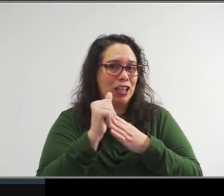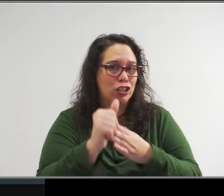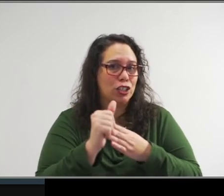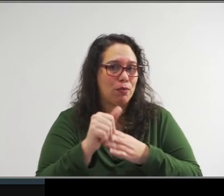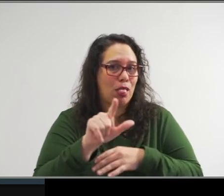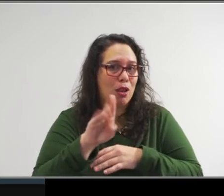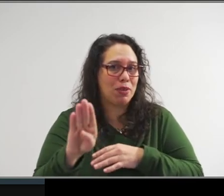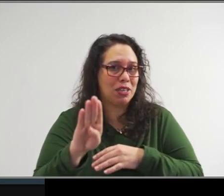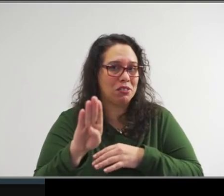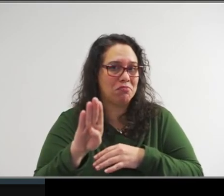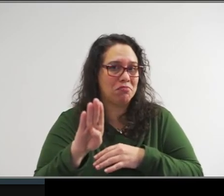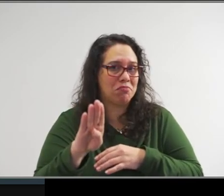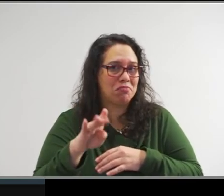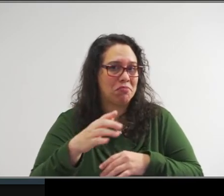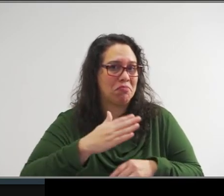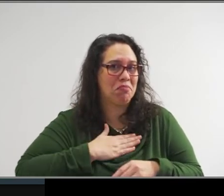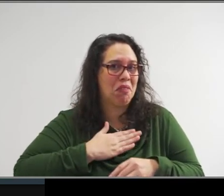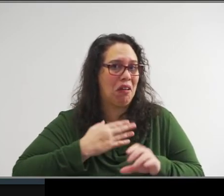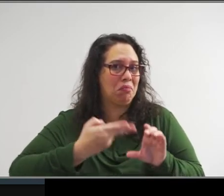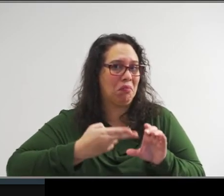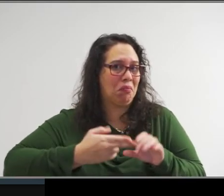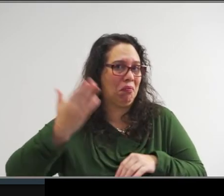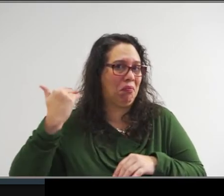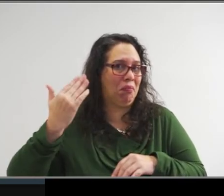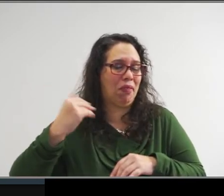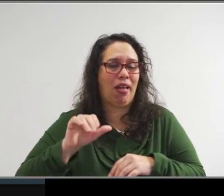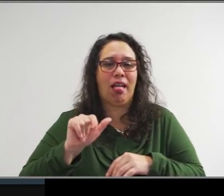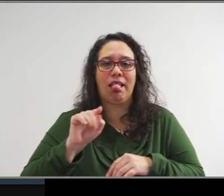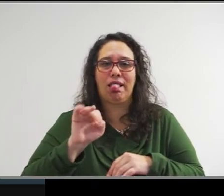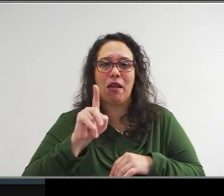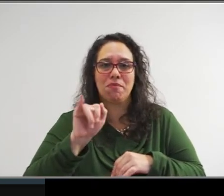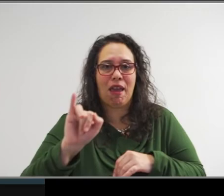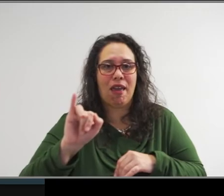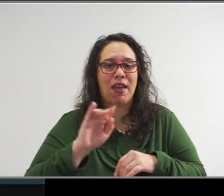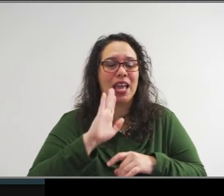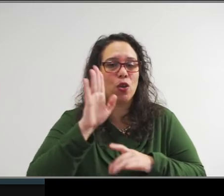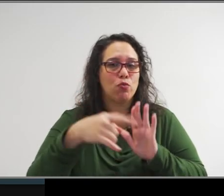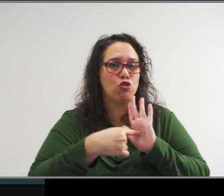And so this will be shown virtually this year.